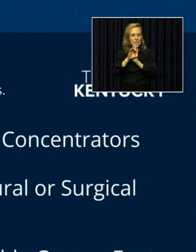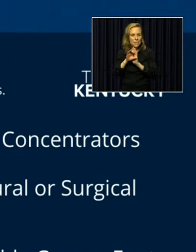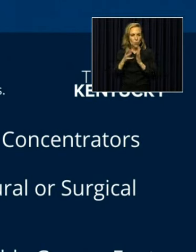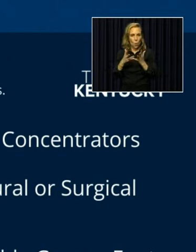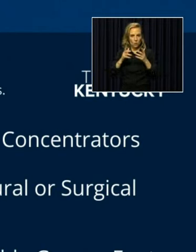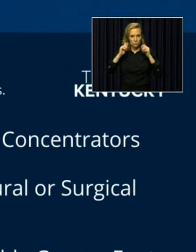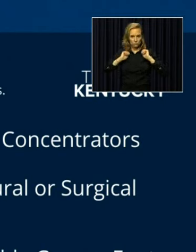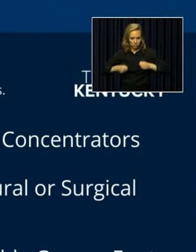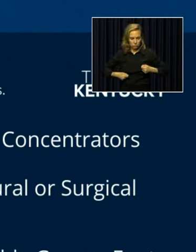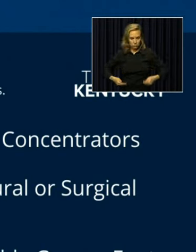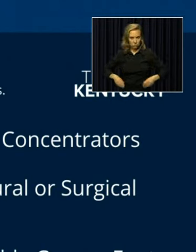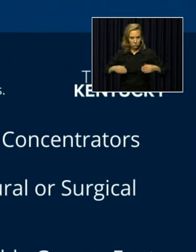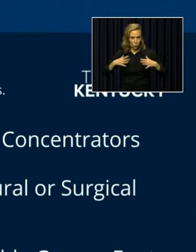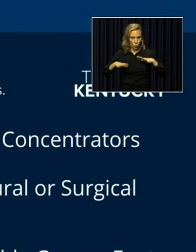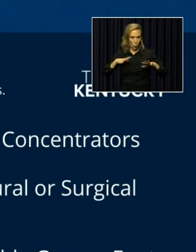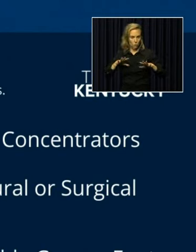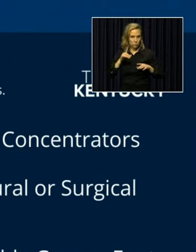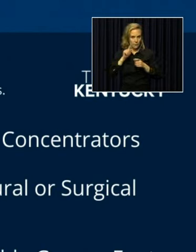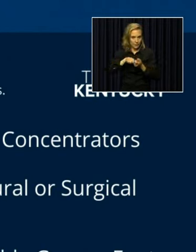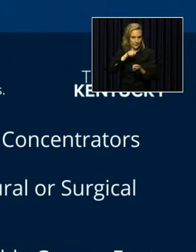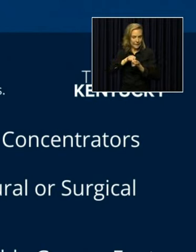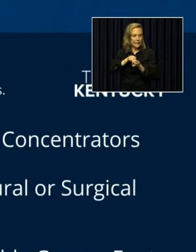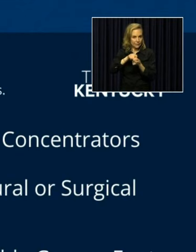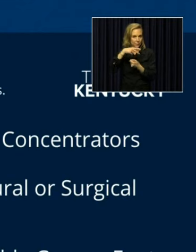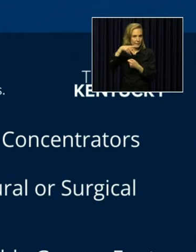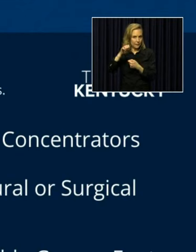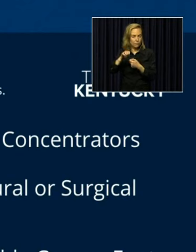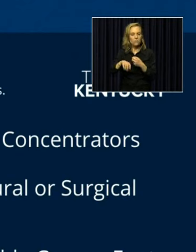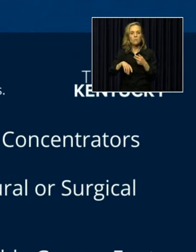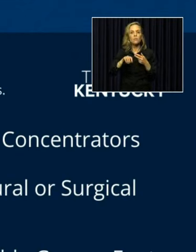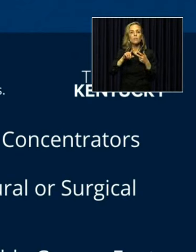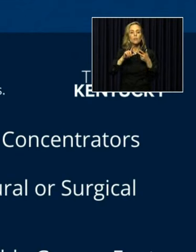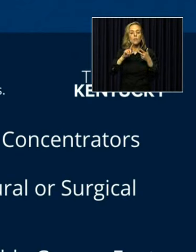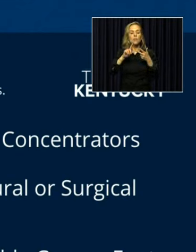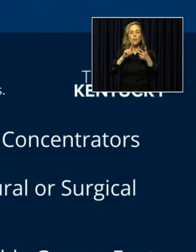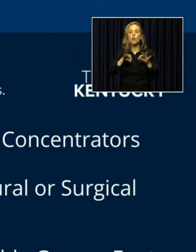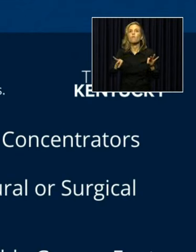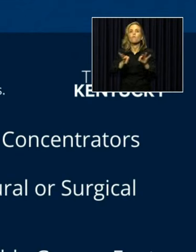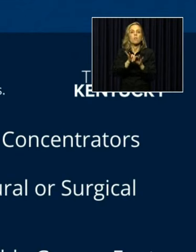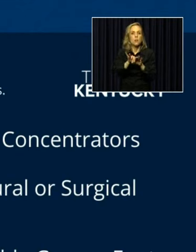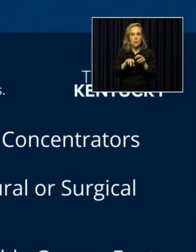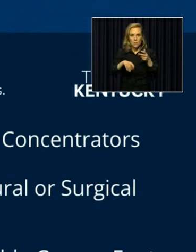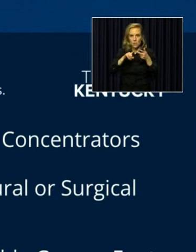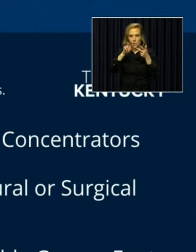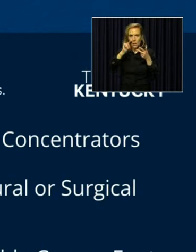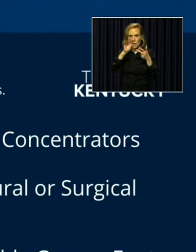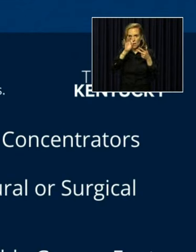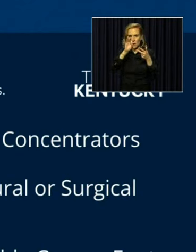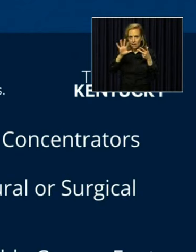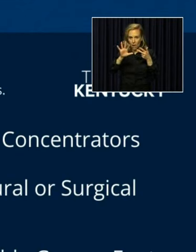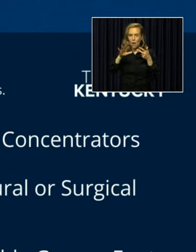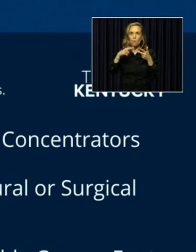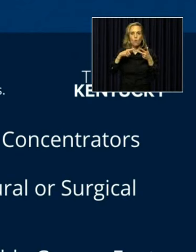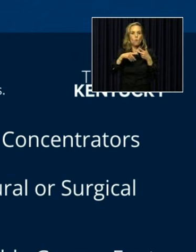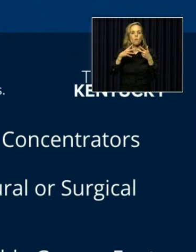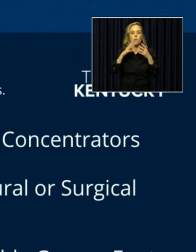SPECS, SOME OF THESE ARE VERY HARD TO MAKE, SOME OF THEM NOT AS PUNCH, BUT IF YOU CAN HELP US